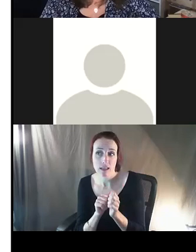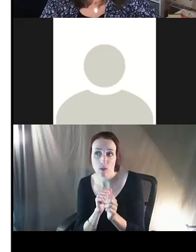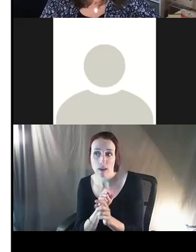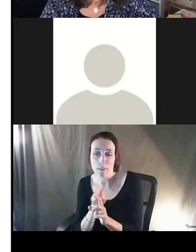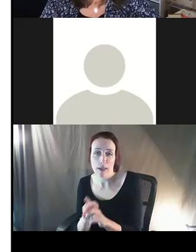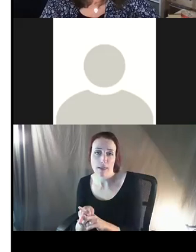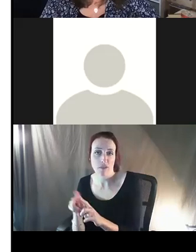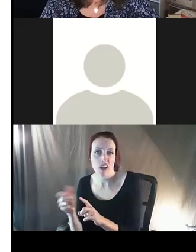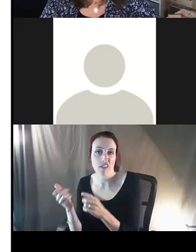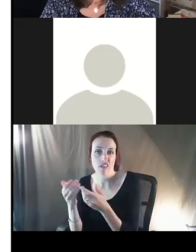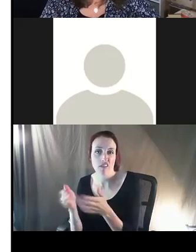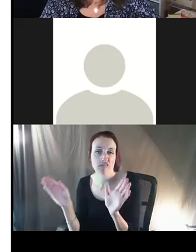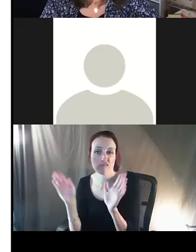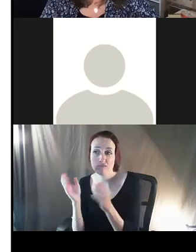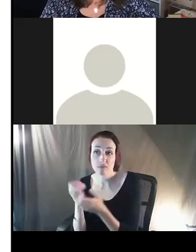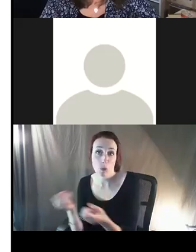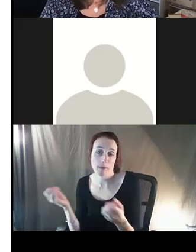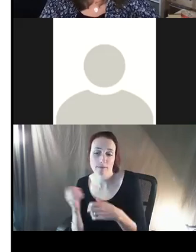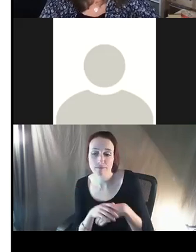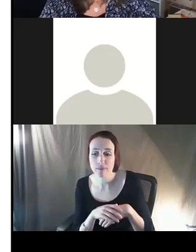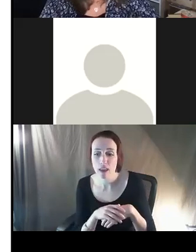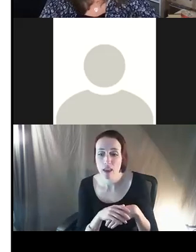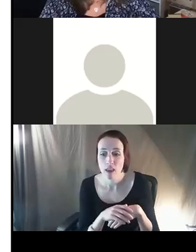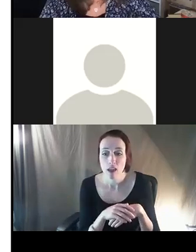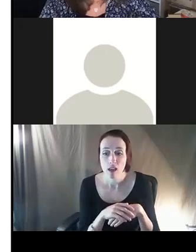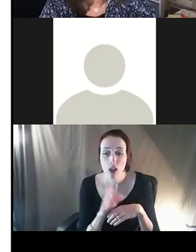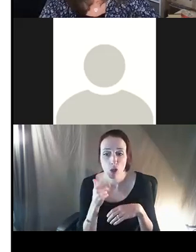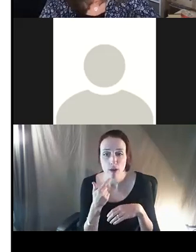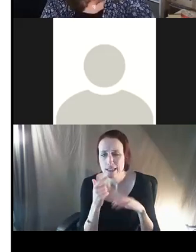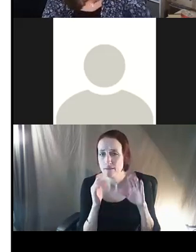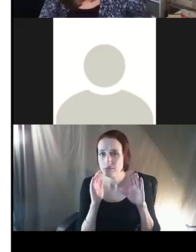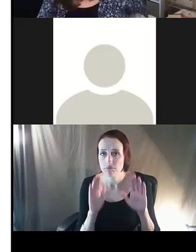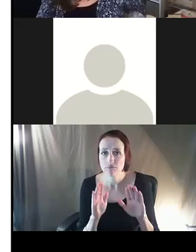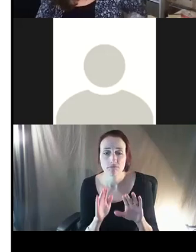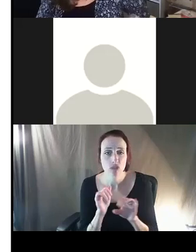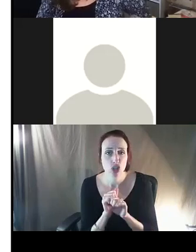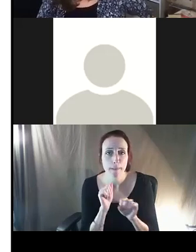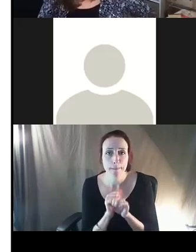I feel you did a fairly significant job of that. This comment was early on in the presentation.